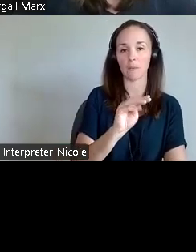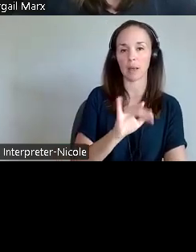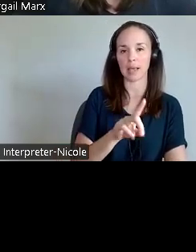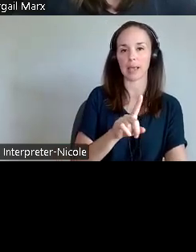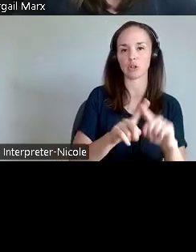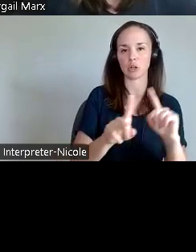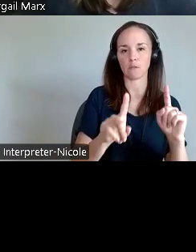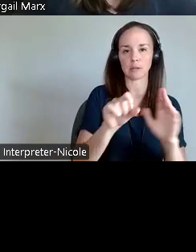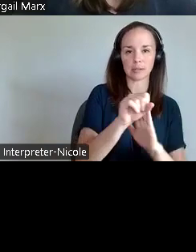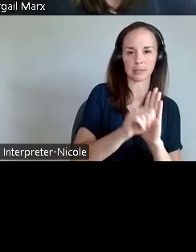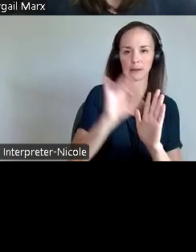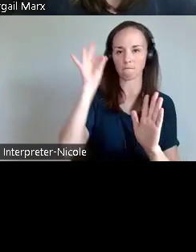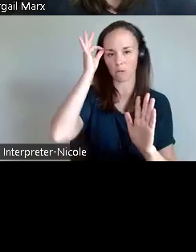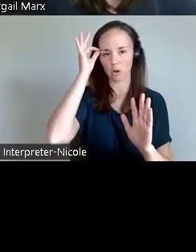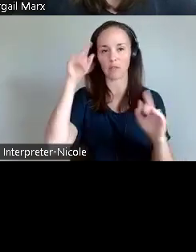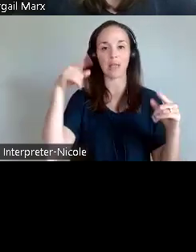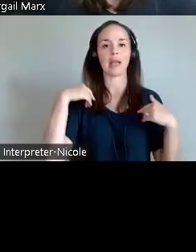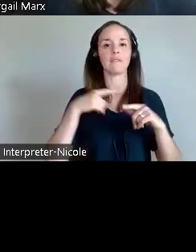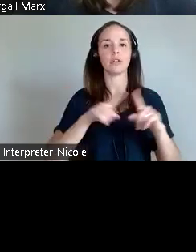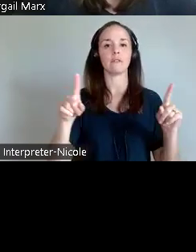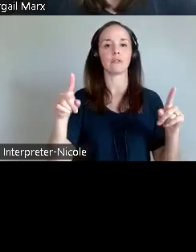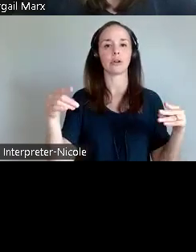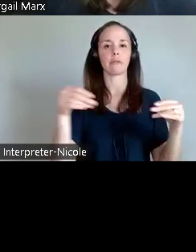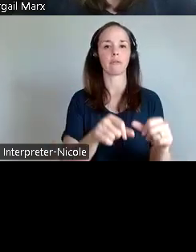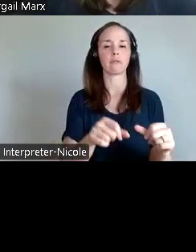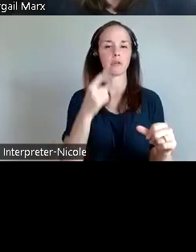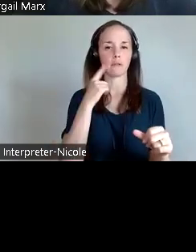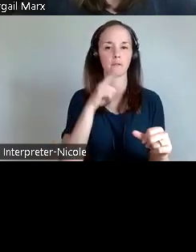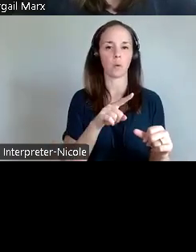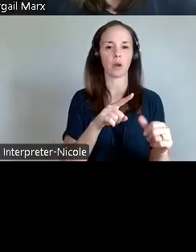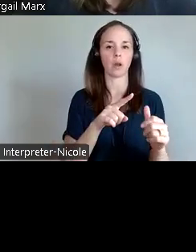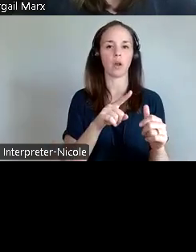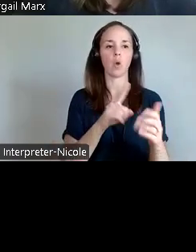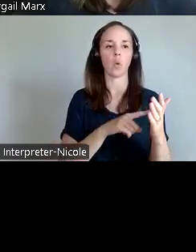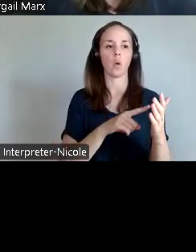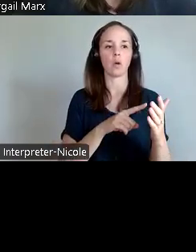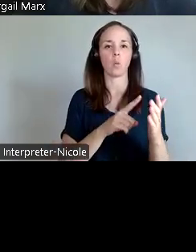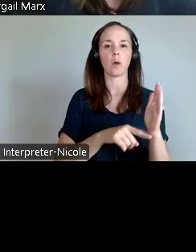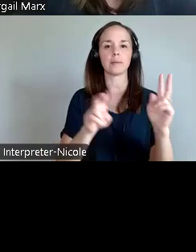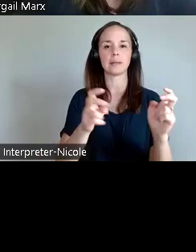devices for individuals who can prove what's called medical necessity for that device.